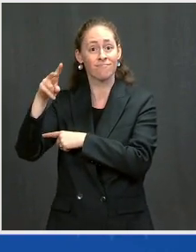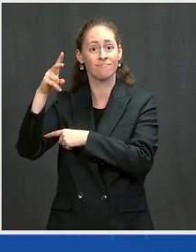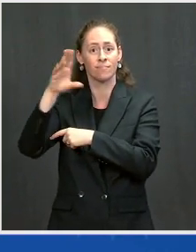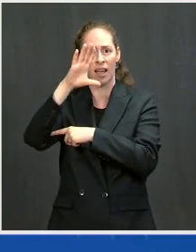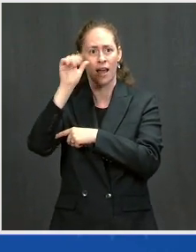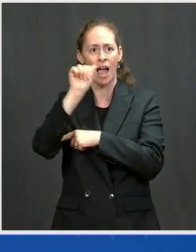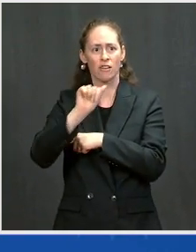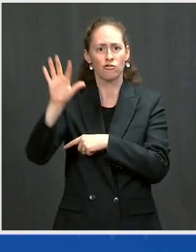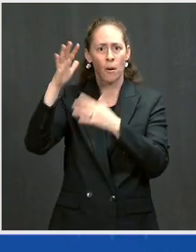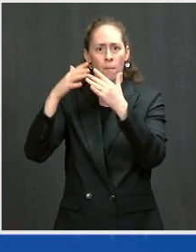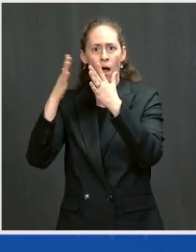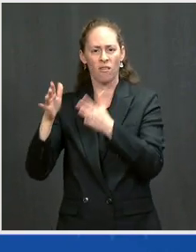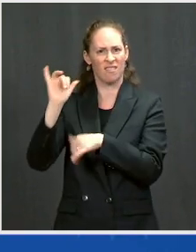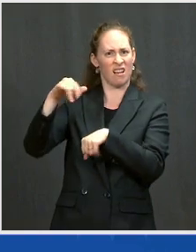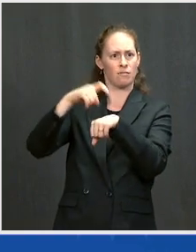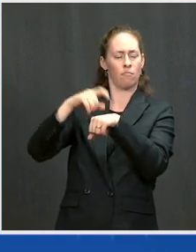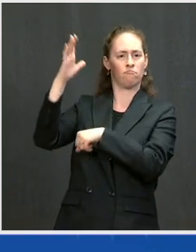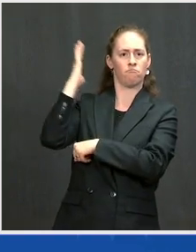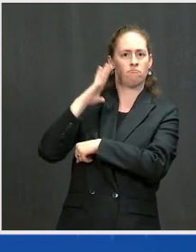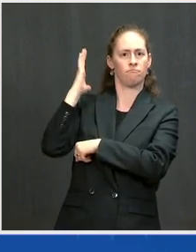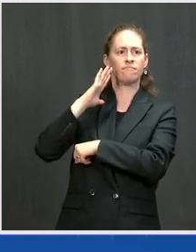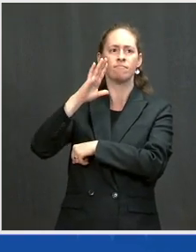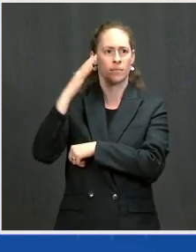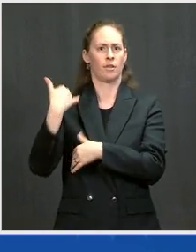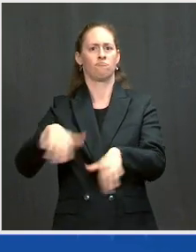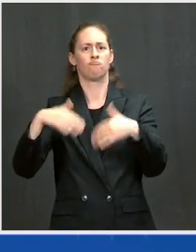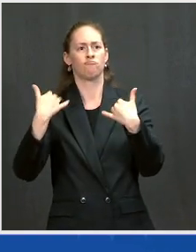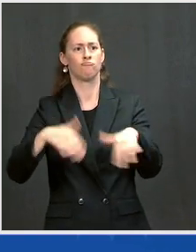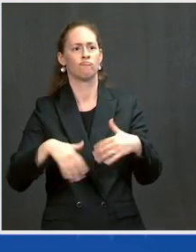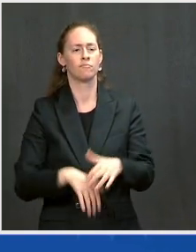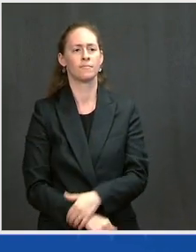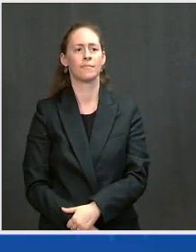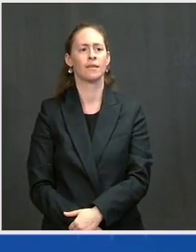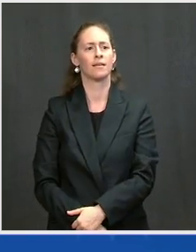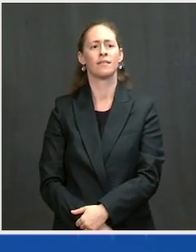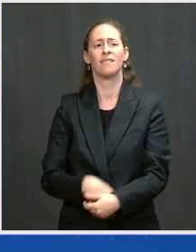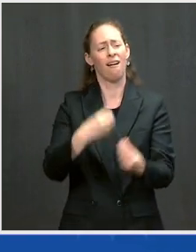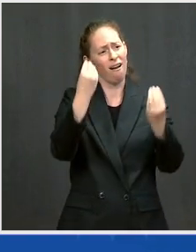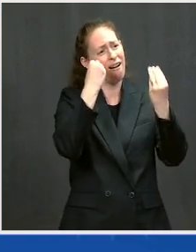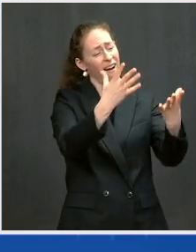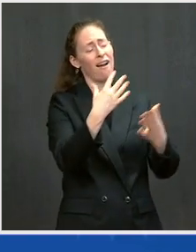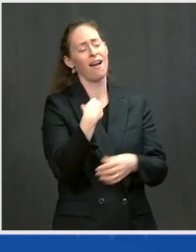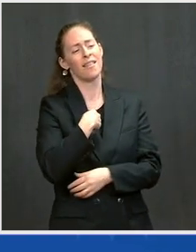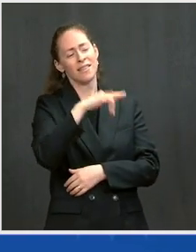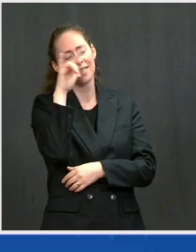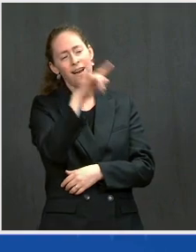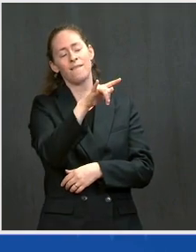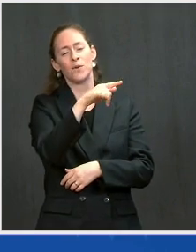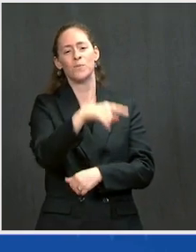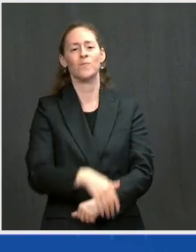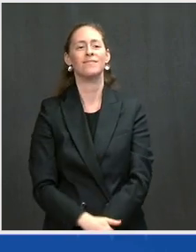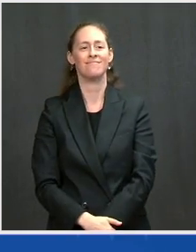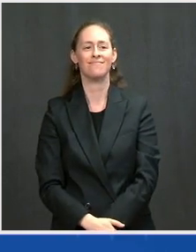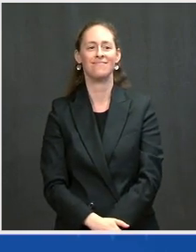My mother would say, God love you, man. In 2015, during the Obama-Biden administration and the military